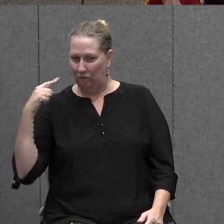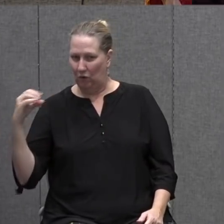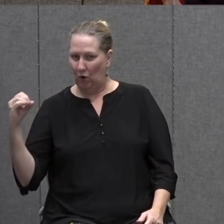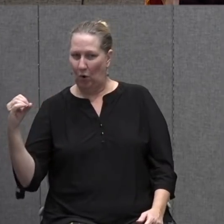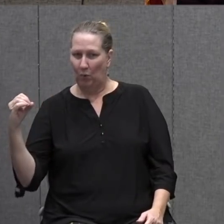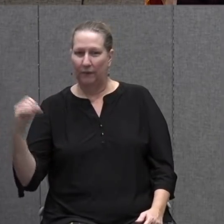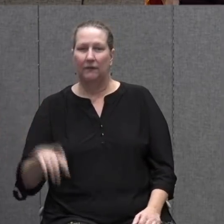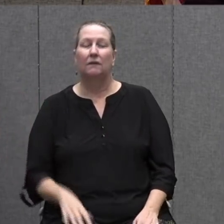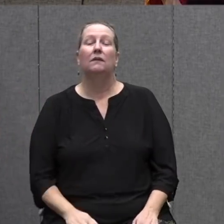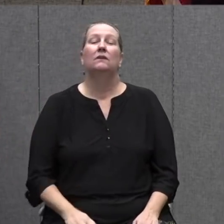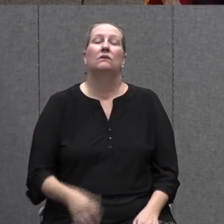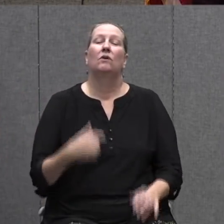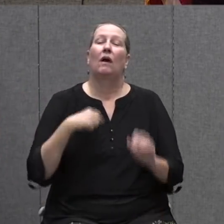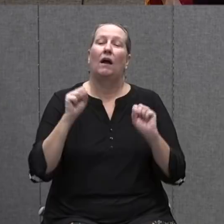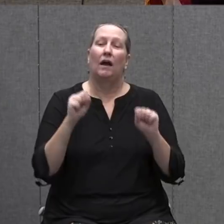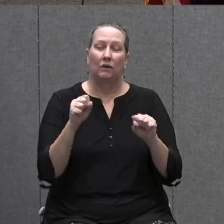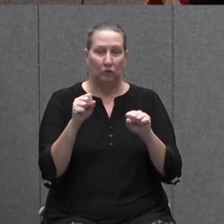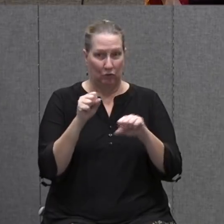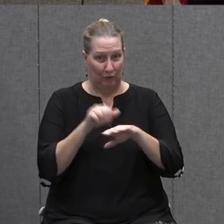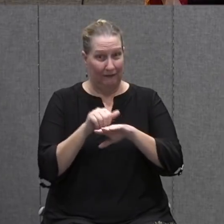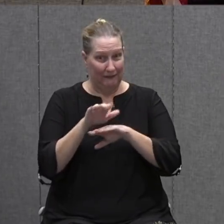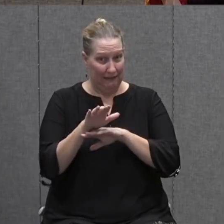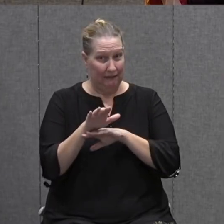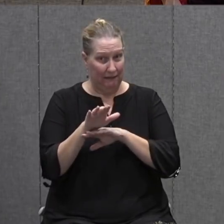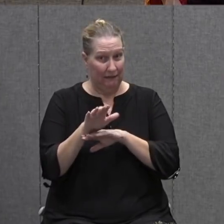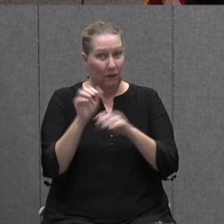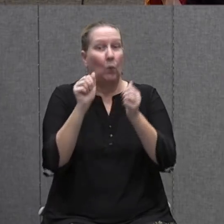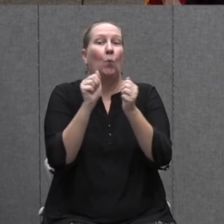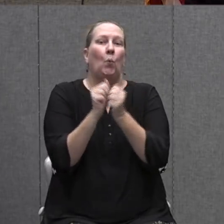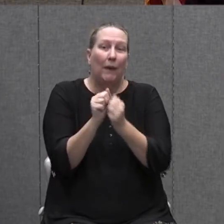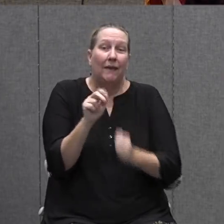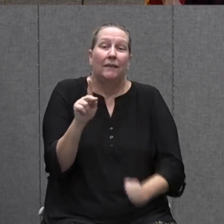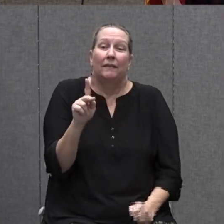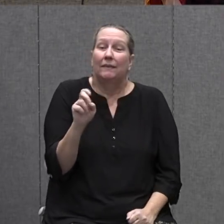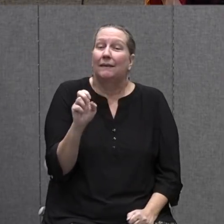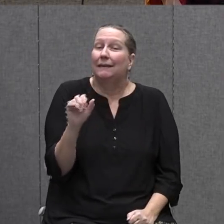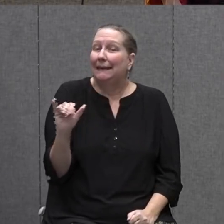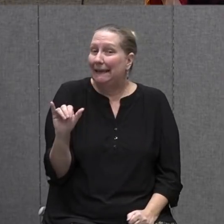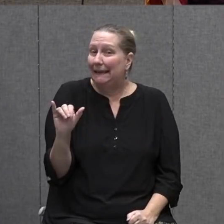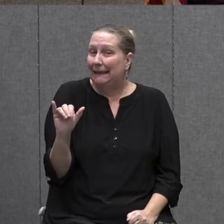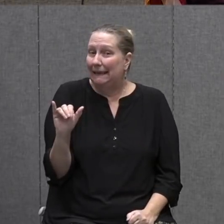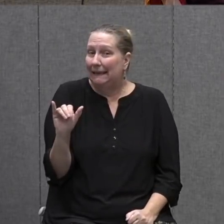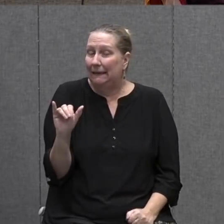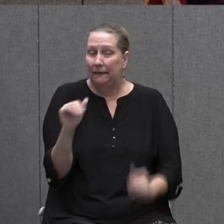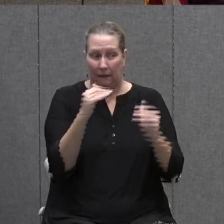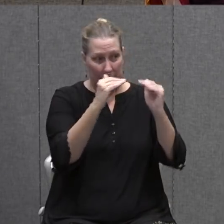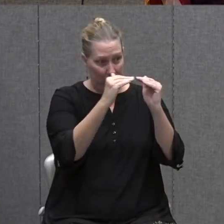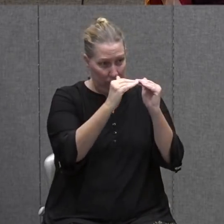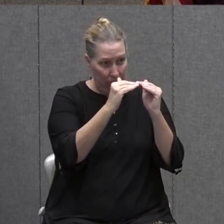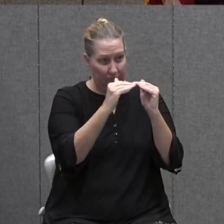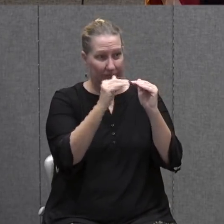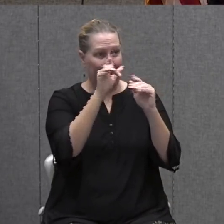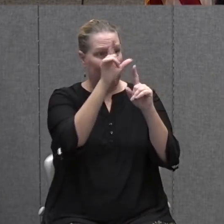So I could have sent this with my key to someone and then we can write secret messages to each other.